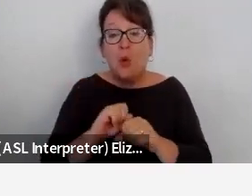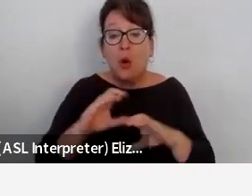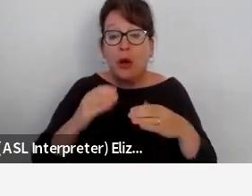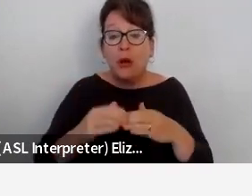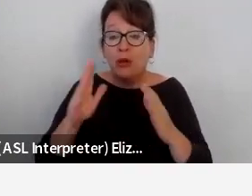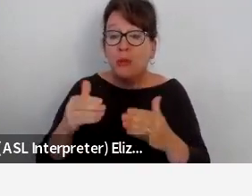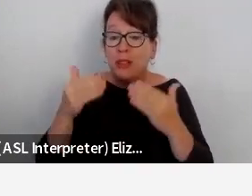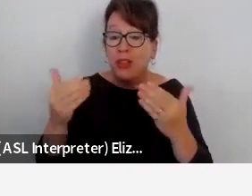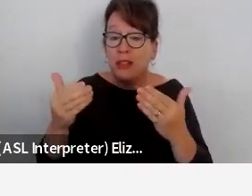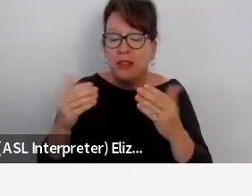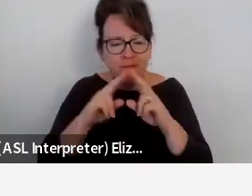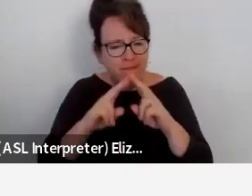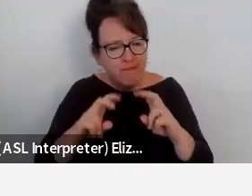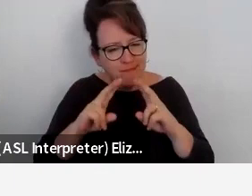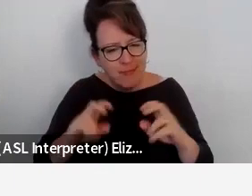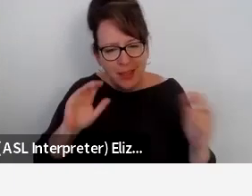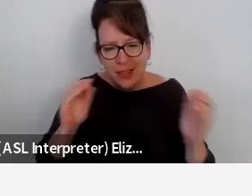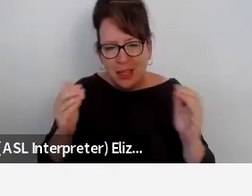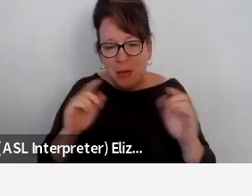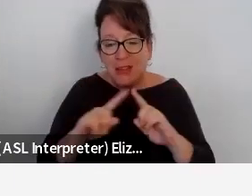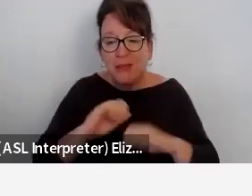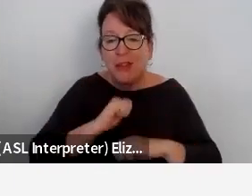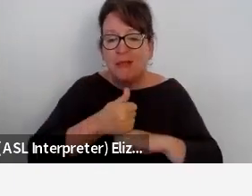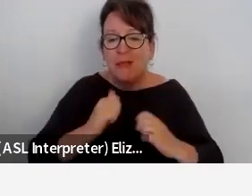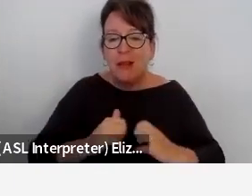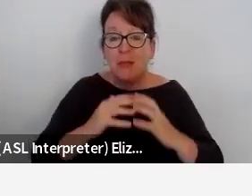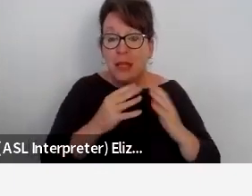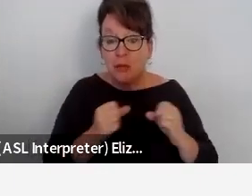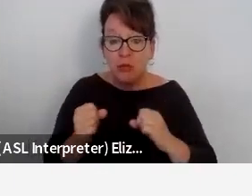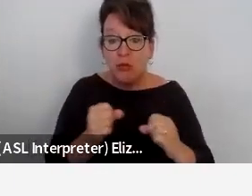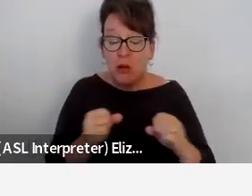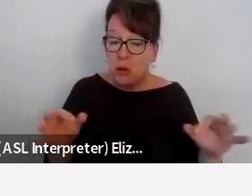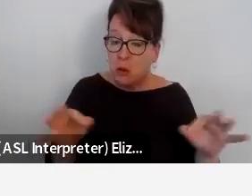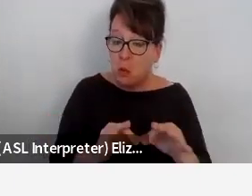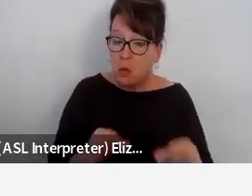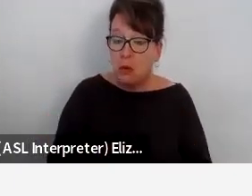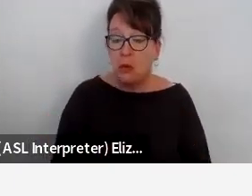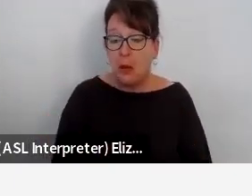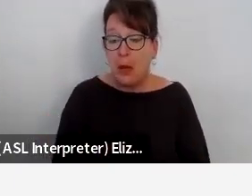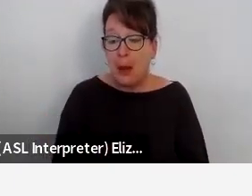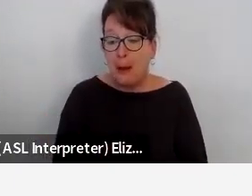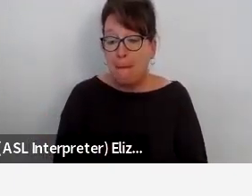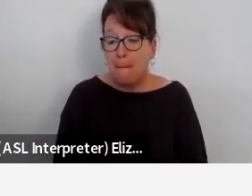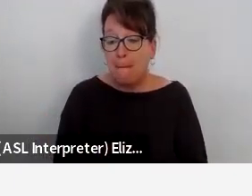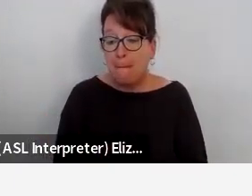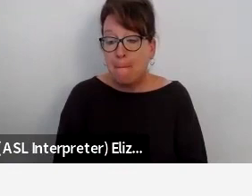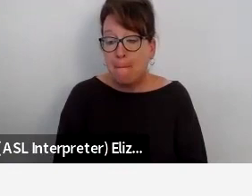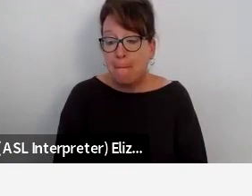seeing different groups partnering together, the more that we see great impact. So I appreciate